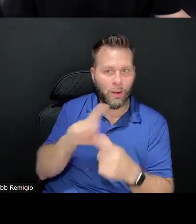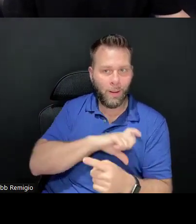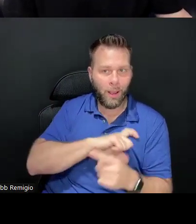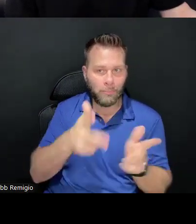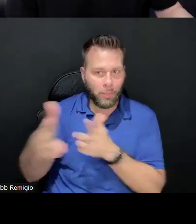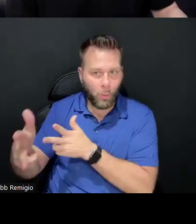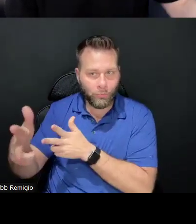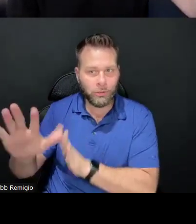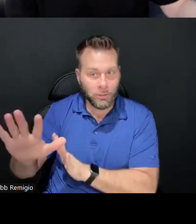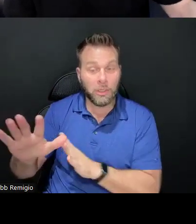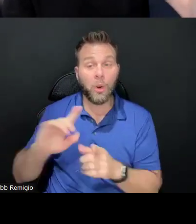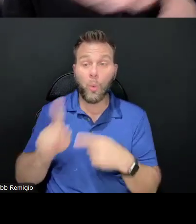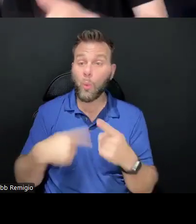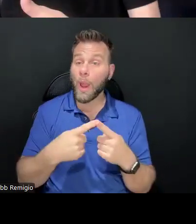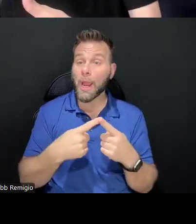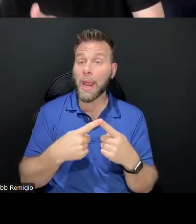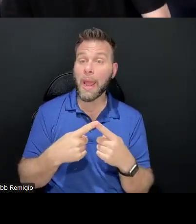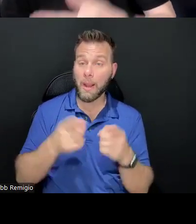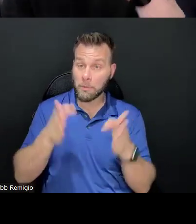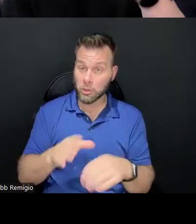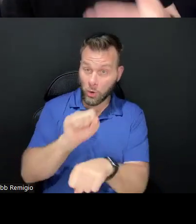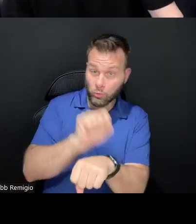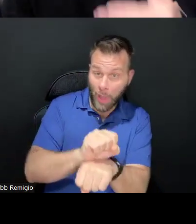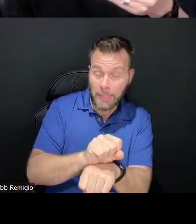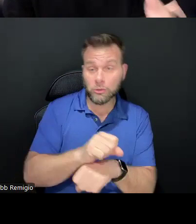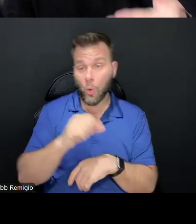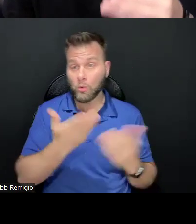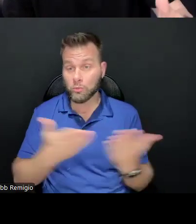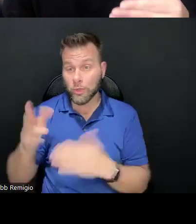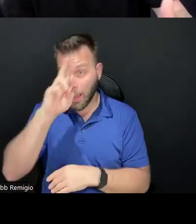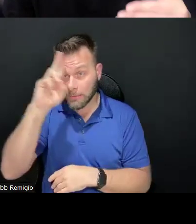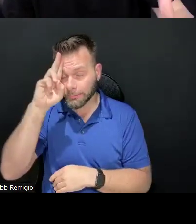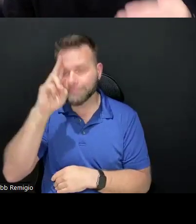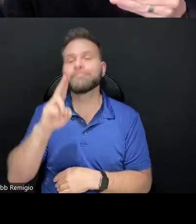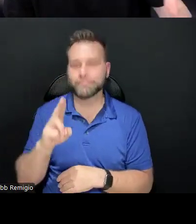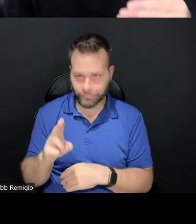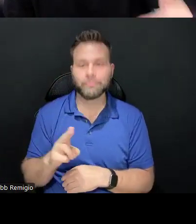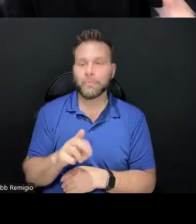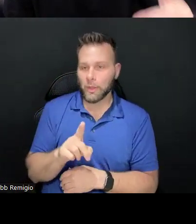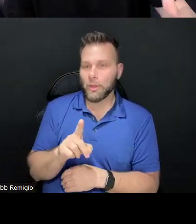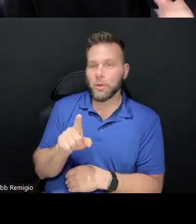I always say, you know, when you bring somebody back to the station or somebody to the hospital, that is where you then